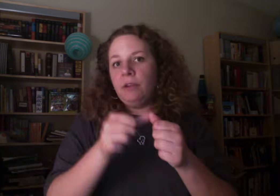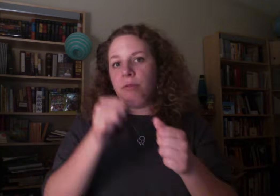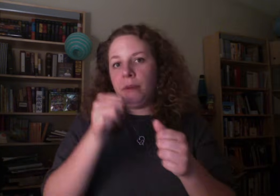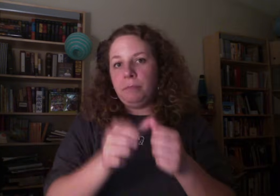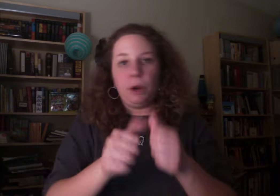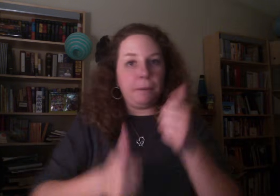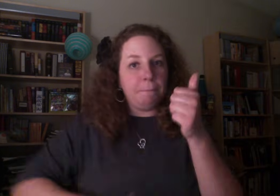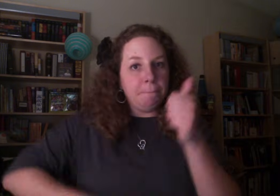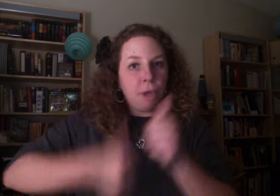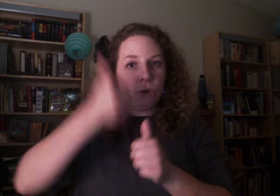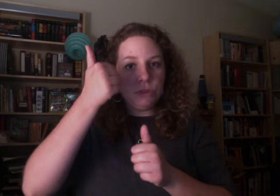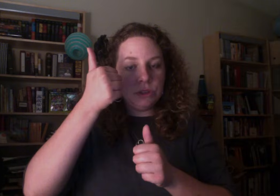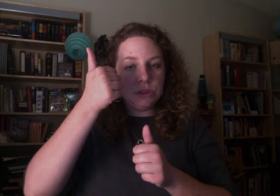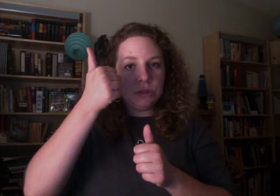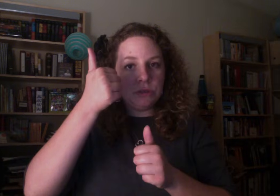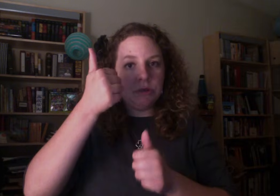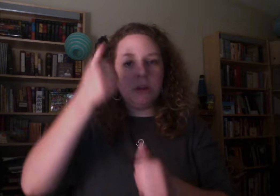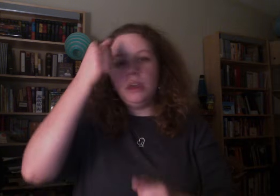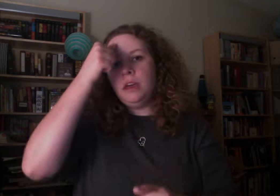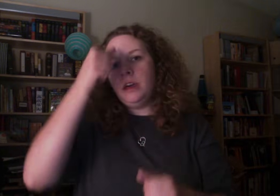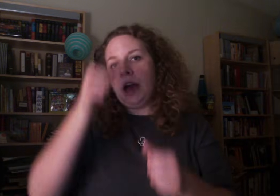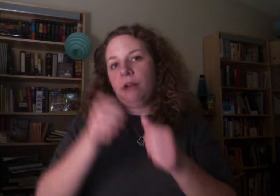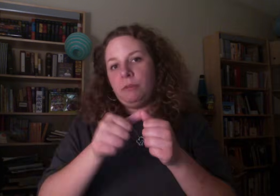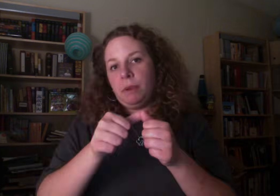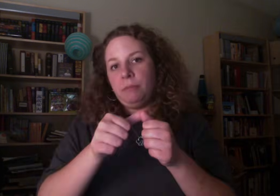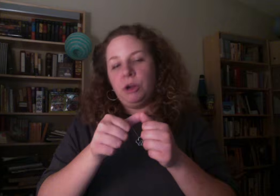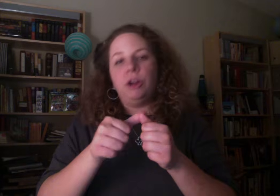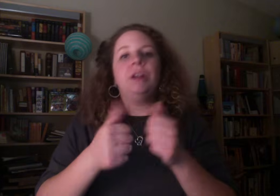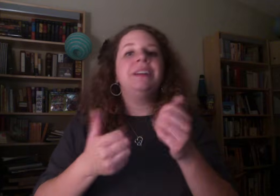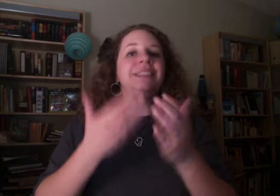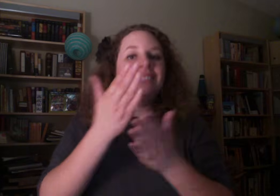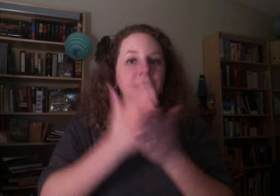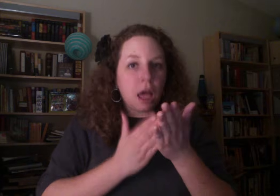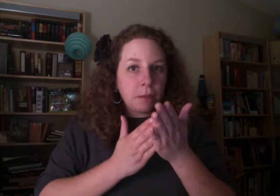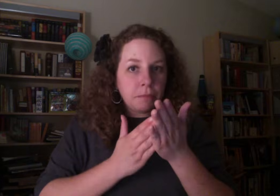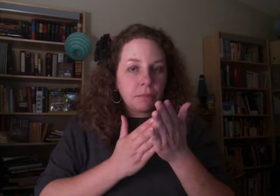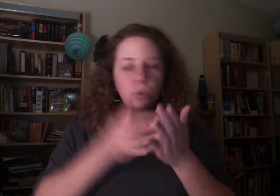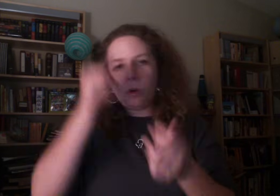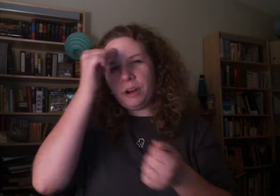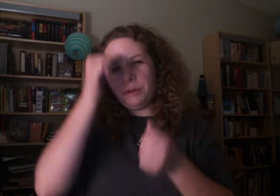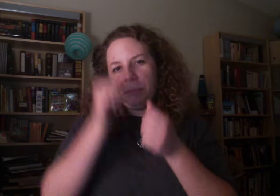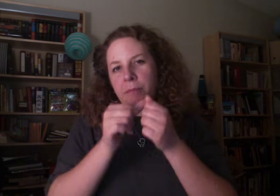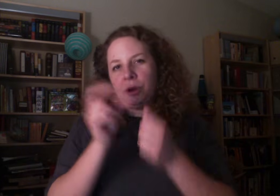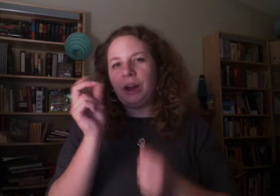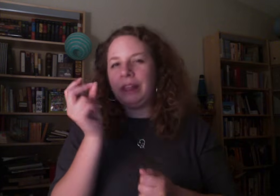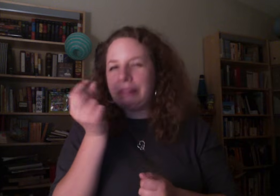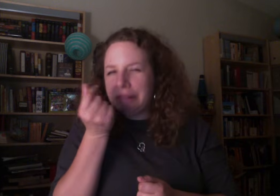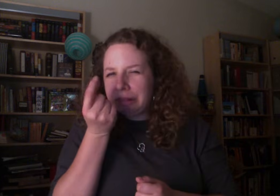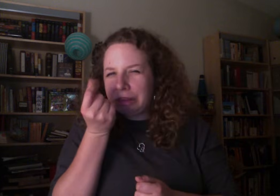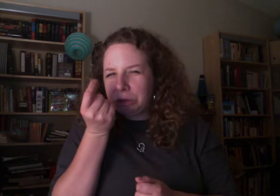I REMEMBER MOST. I REMEMBER a LITTLE-BIT.